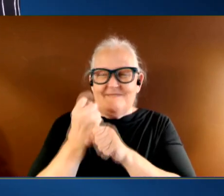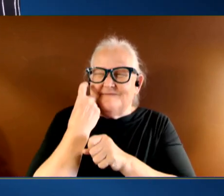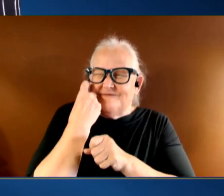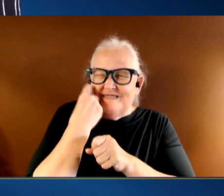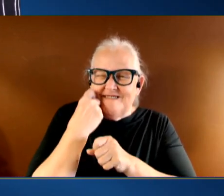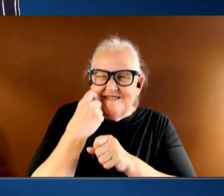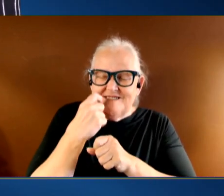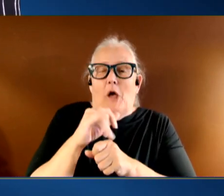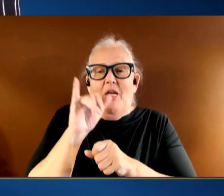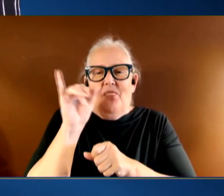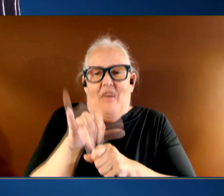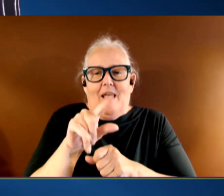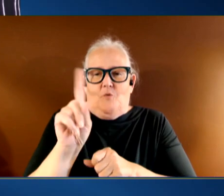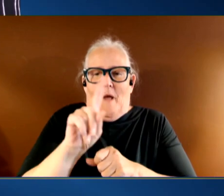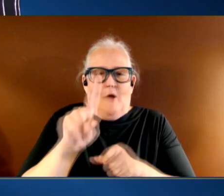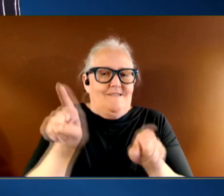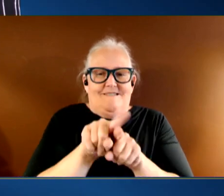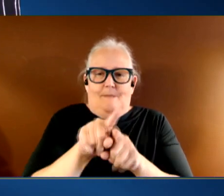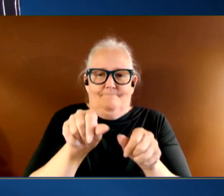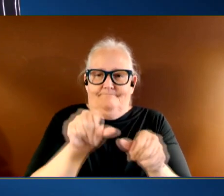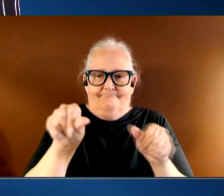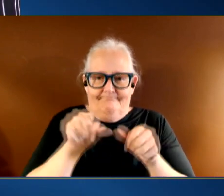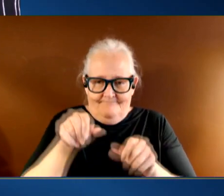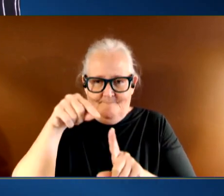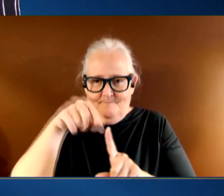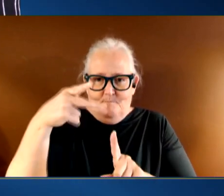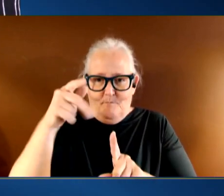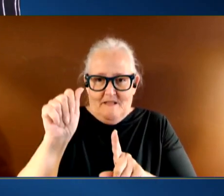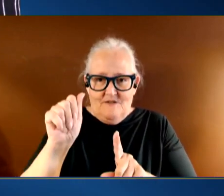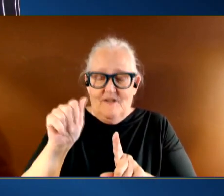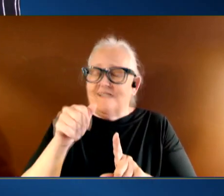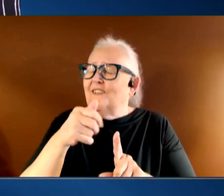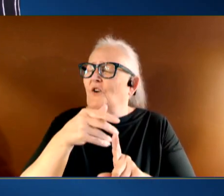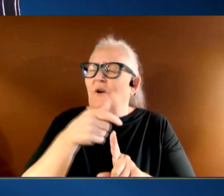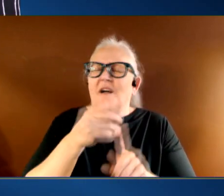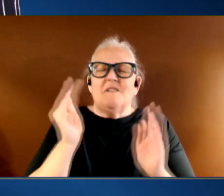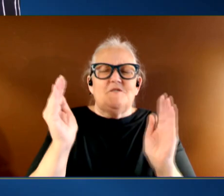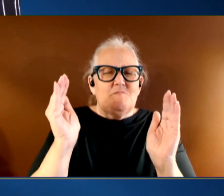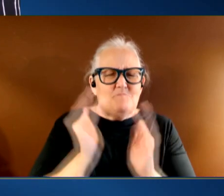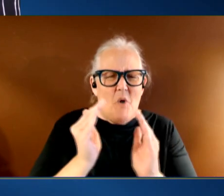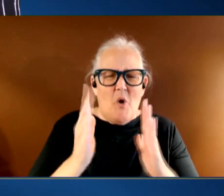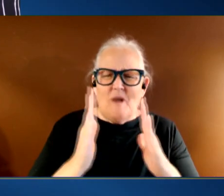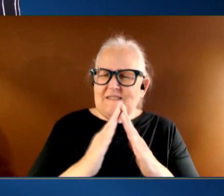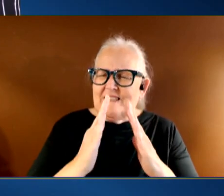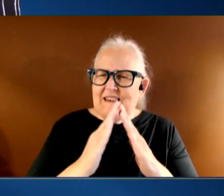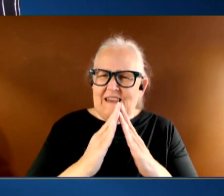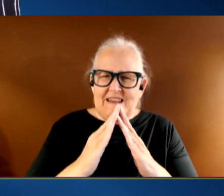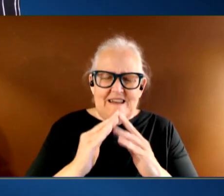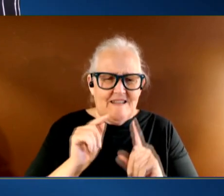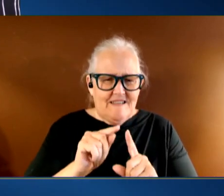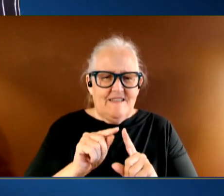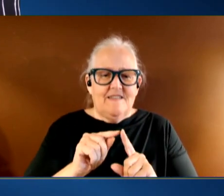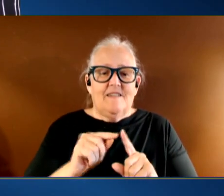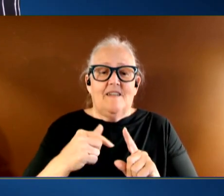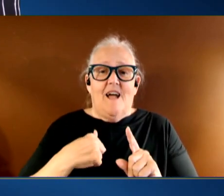So, Williamsport, Pennsylvania is a very small city. And I was the second person in